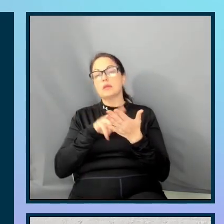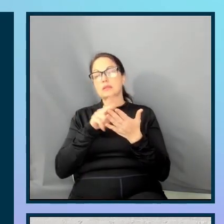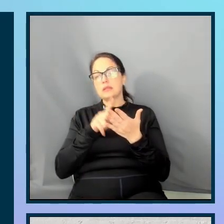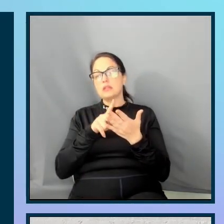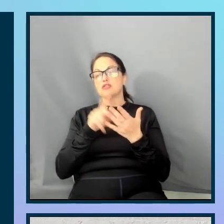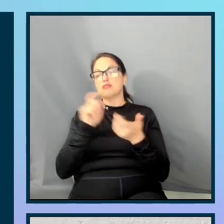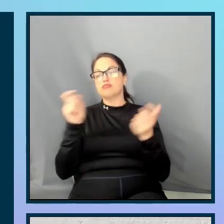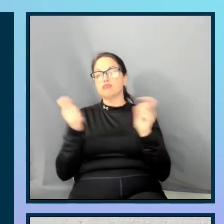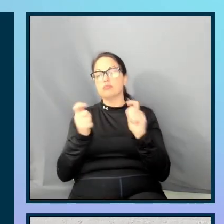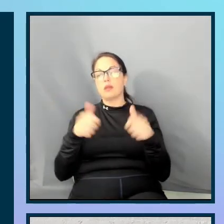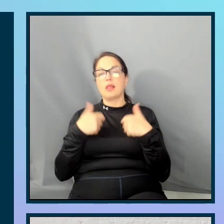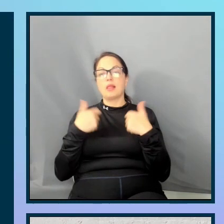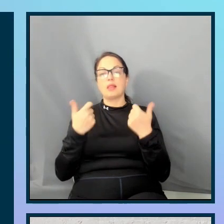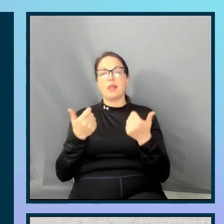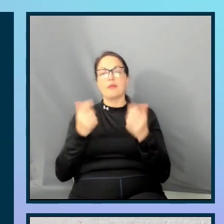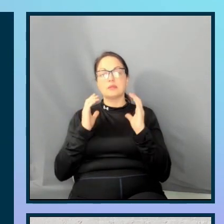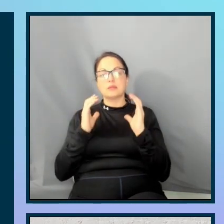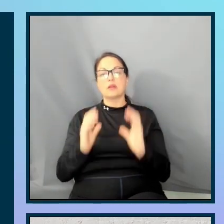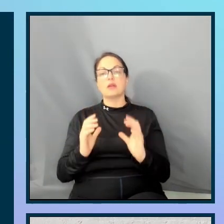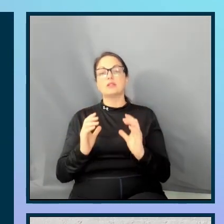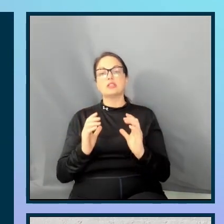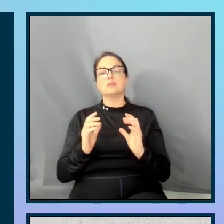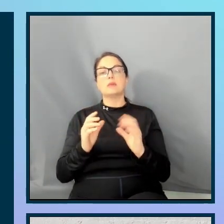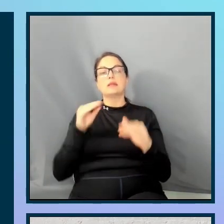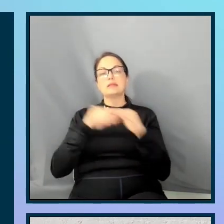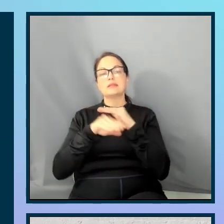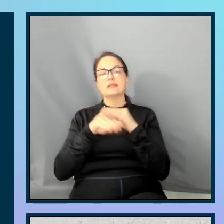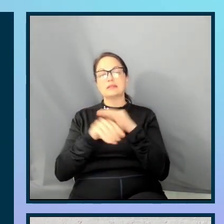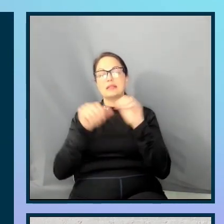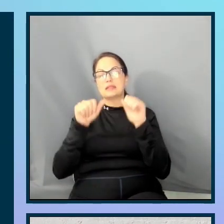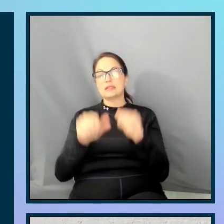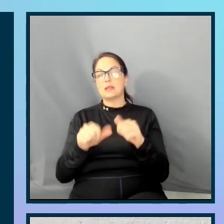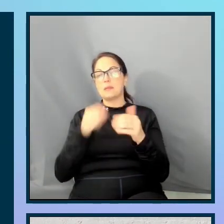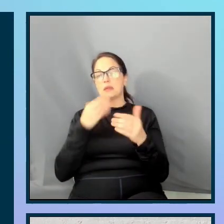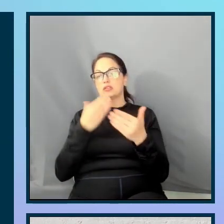in the lives of billions of customers, accessibility is a great way to go about it.